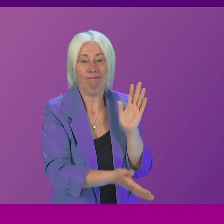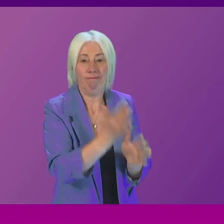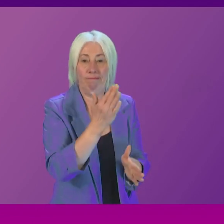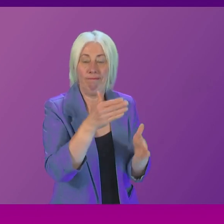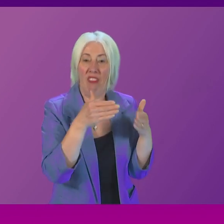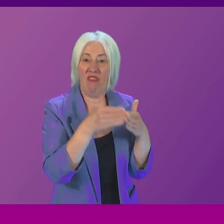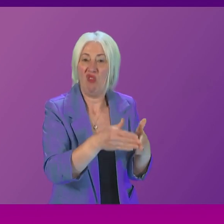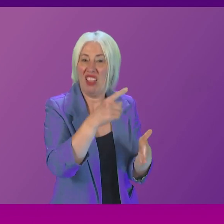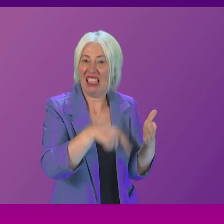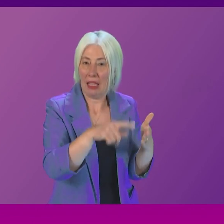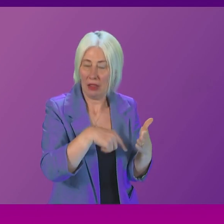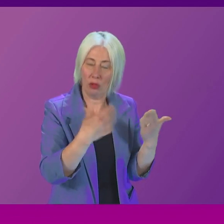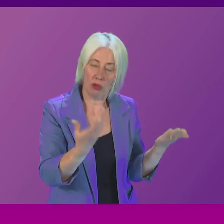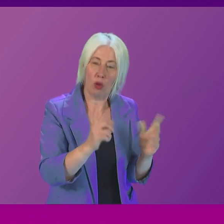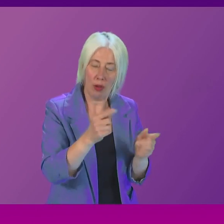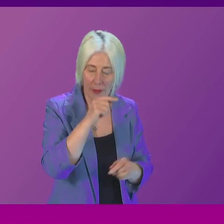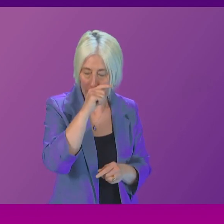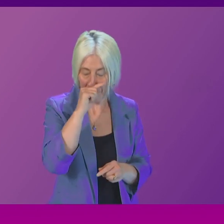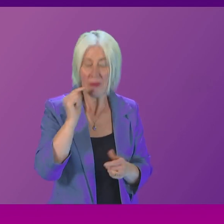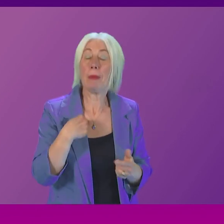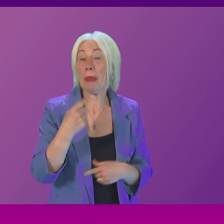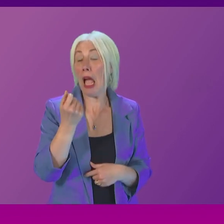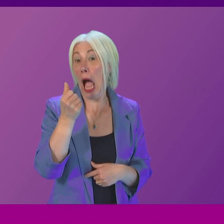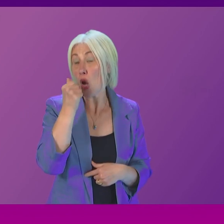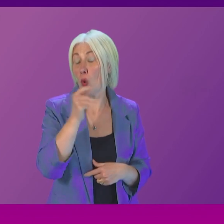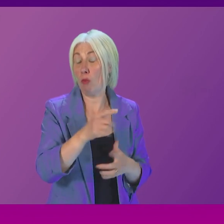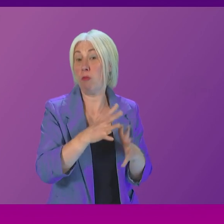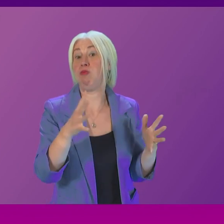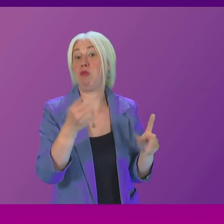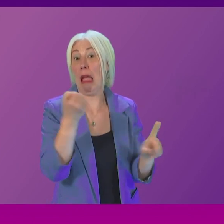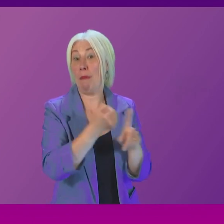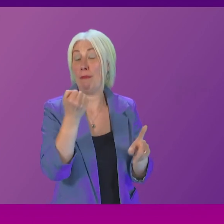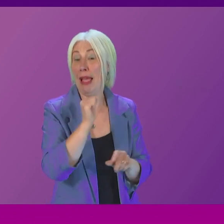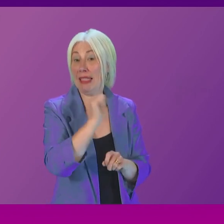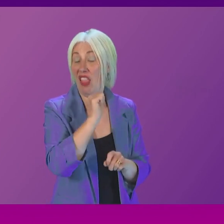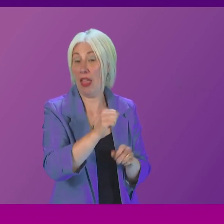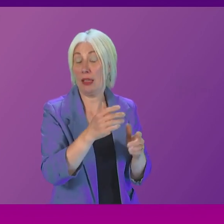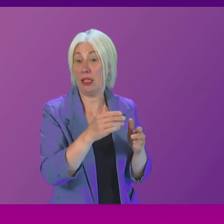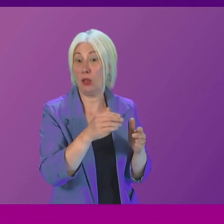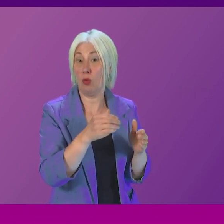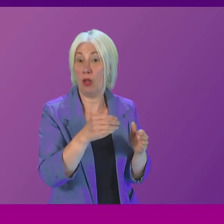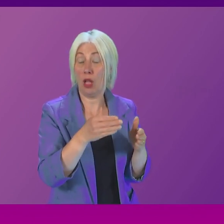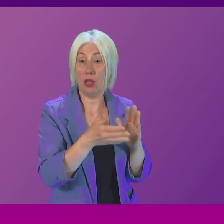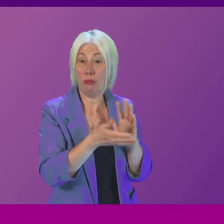the ferry services. I recognise the significant impact that this particular destruction will have on the communities